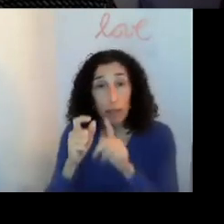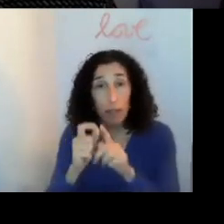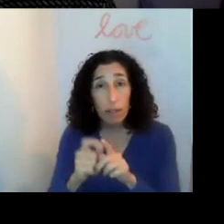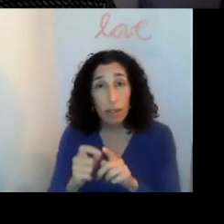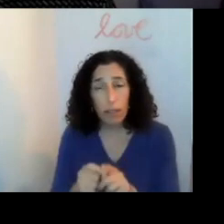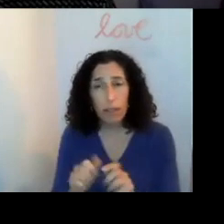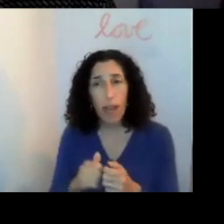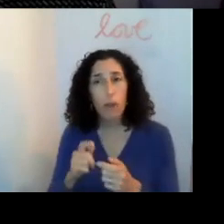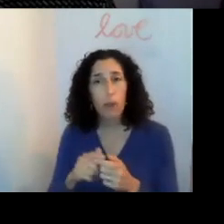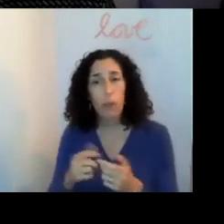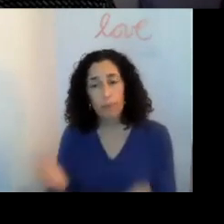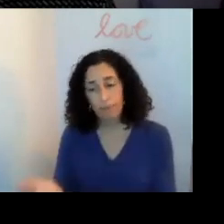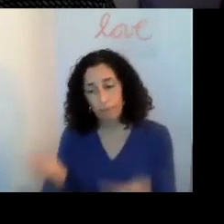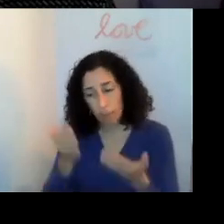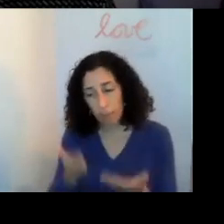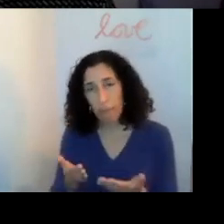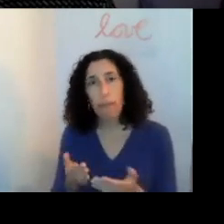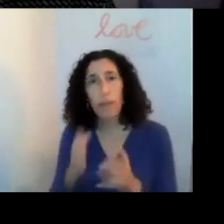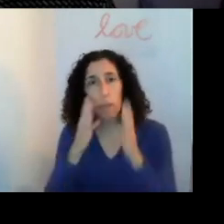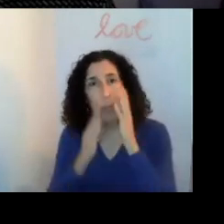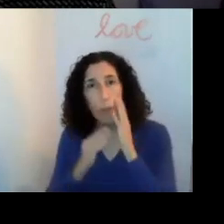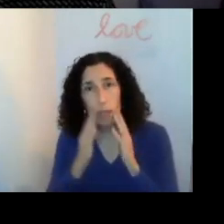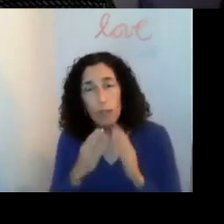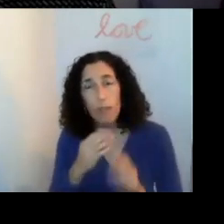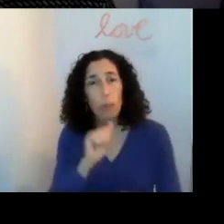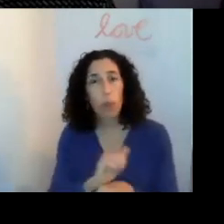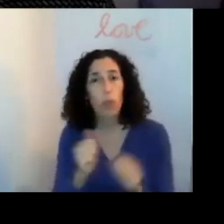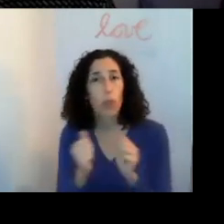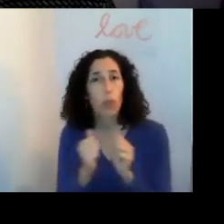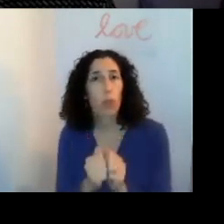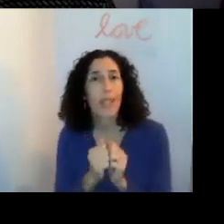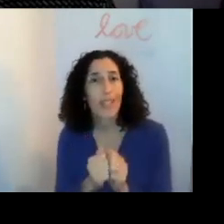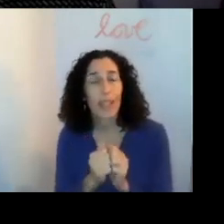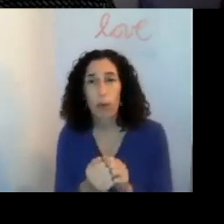to work through them together. We thought of public parks as places that people return